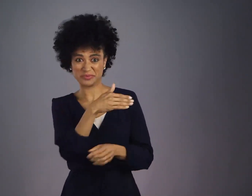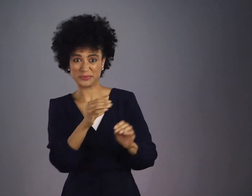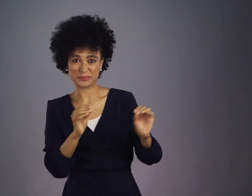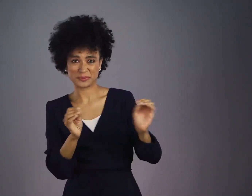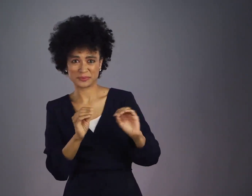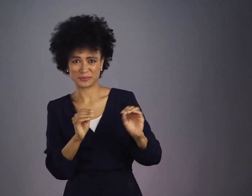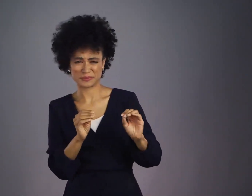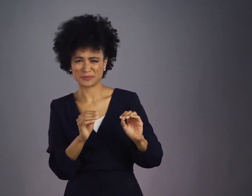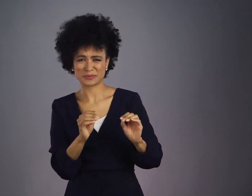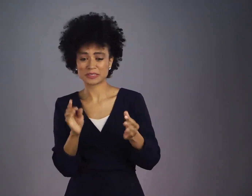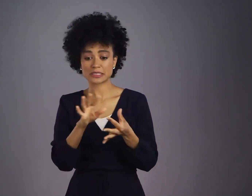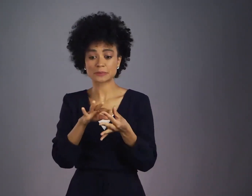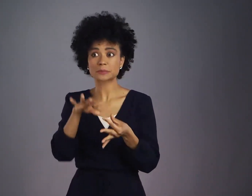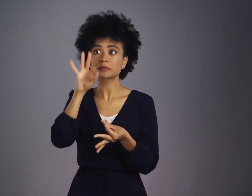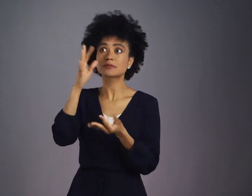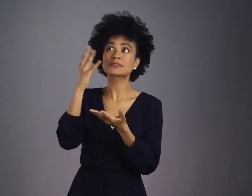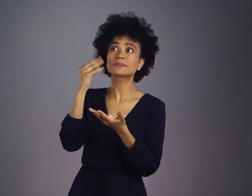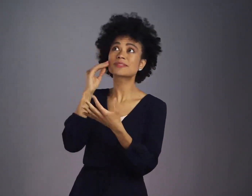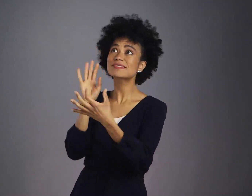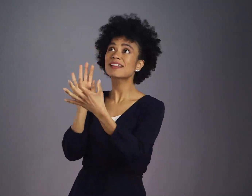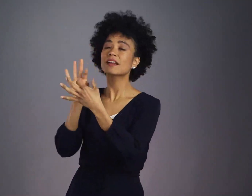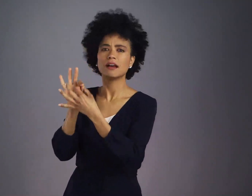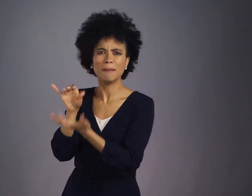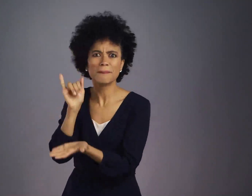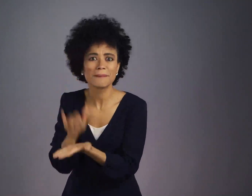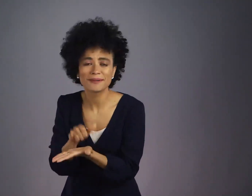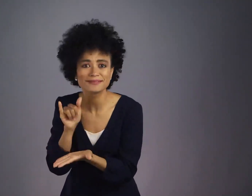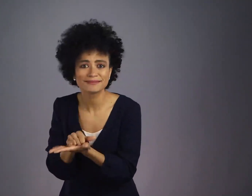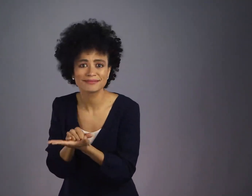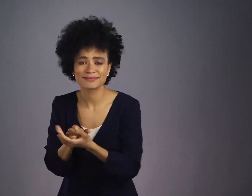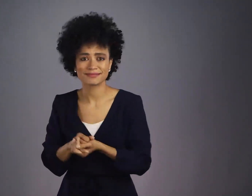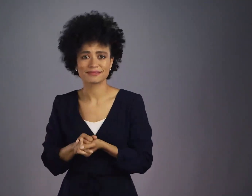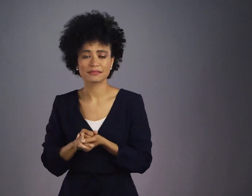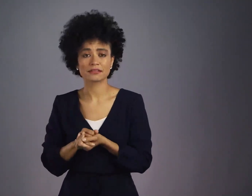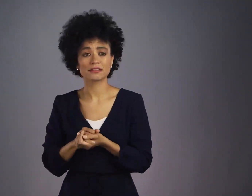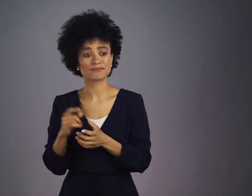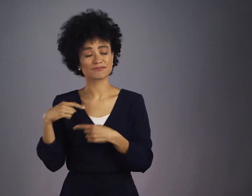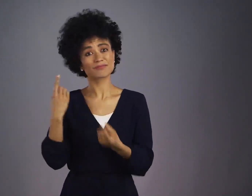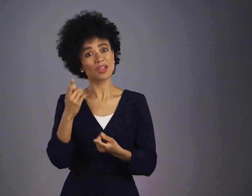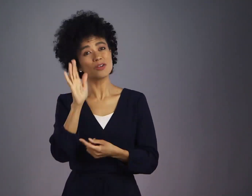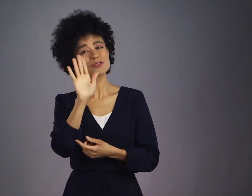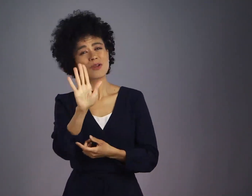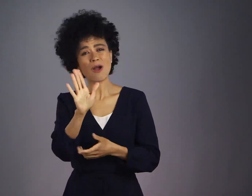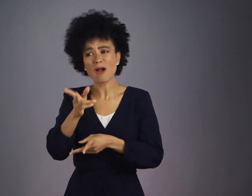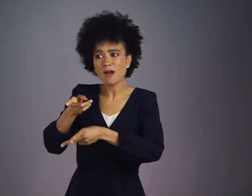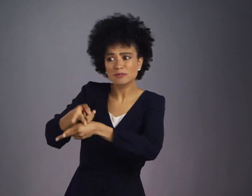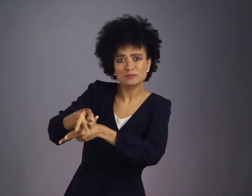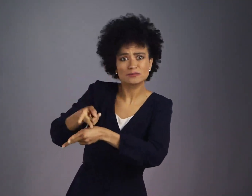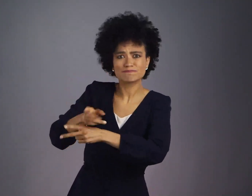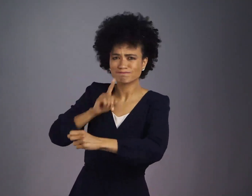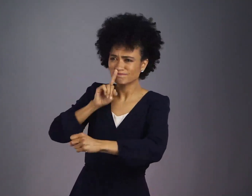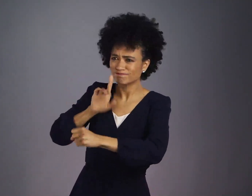Your husband will be the first to say it was your devotion and care which brought him to the point where he could have a spiritual experience.